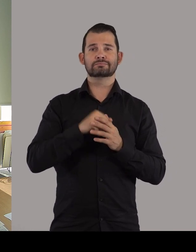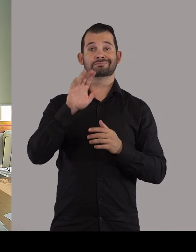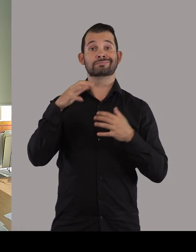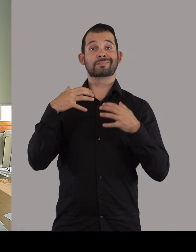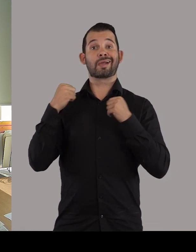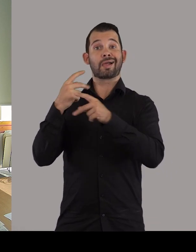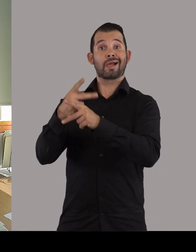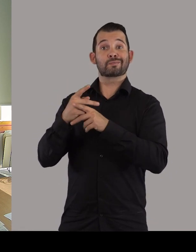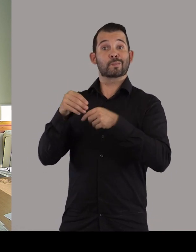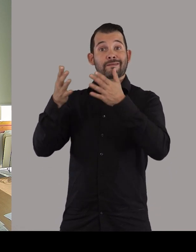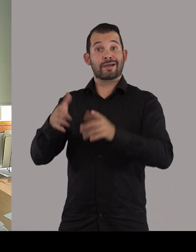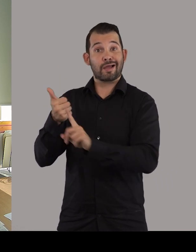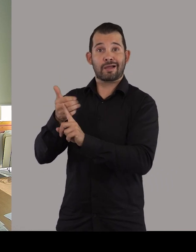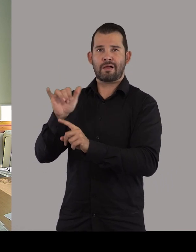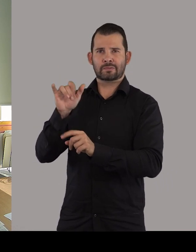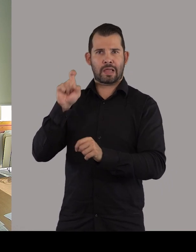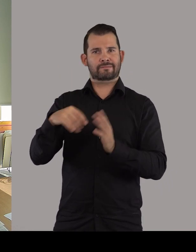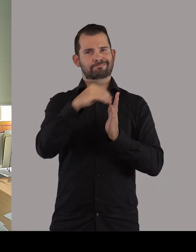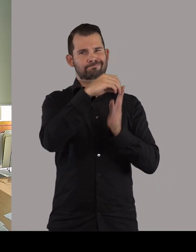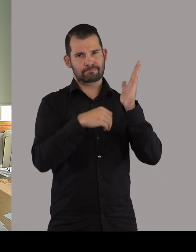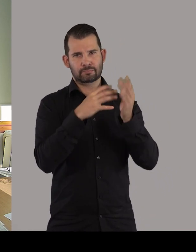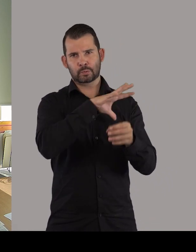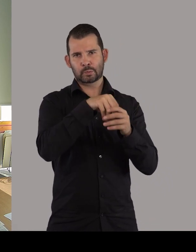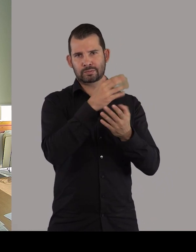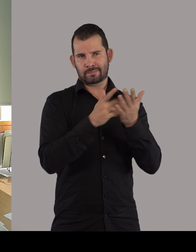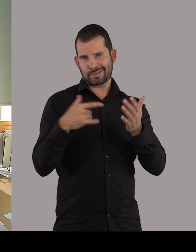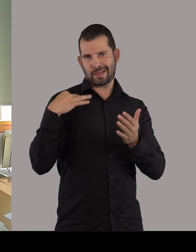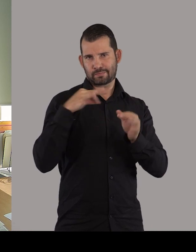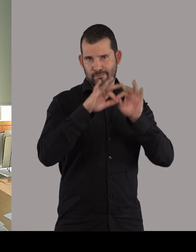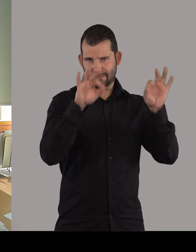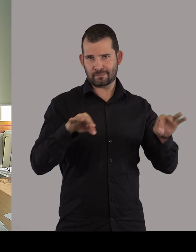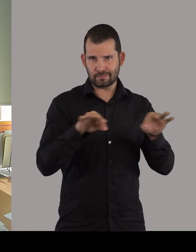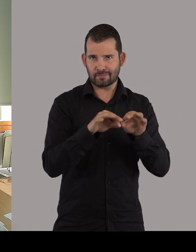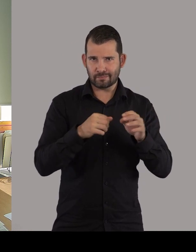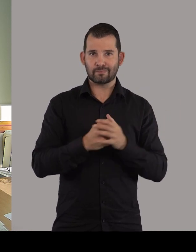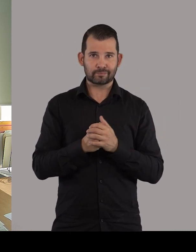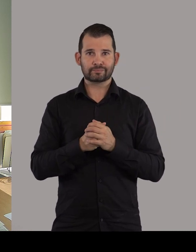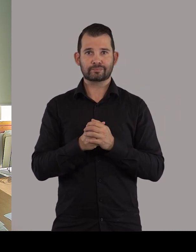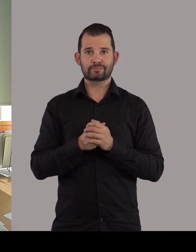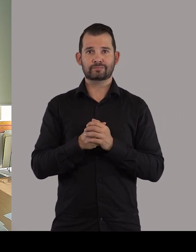Your healthcare provider will also have to fill out part of the application form.